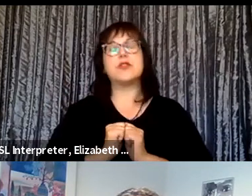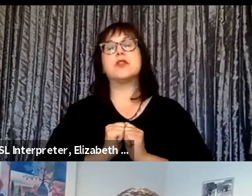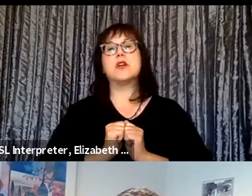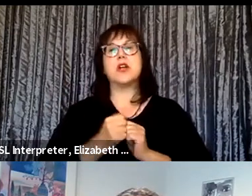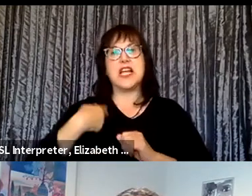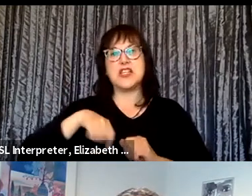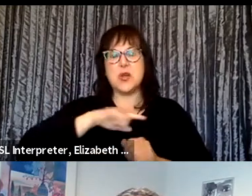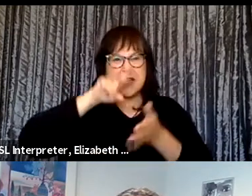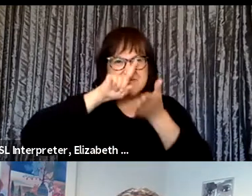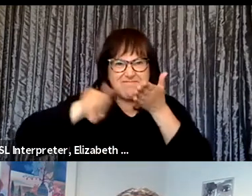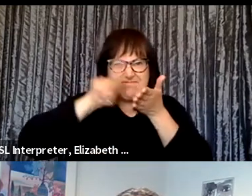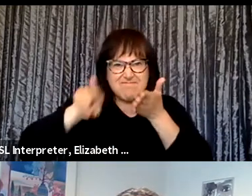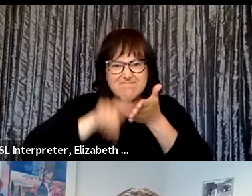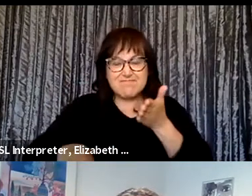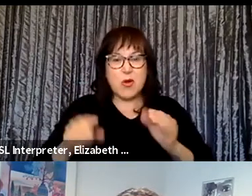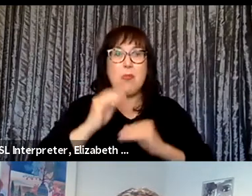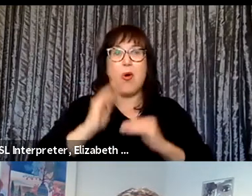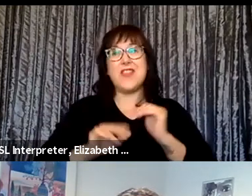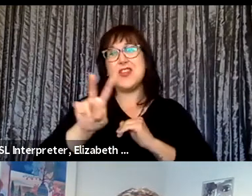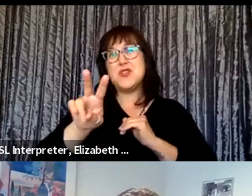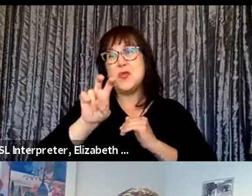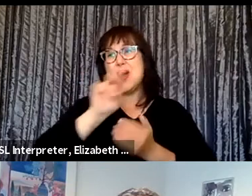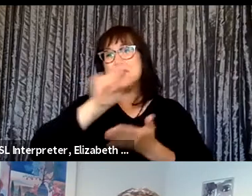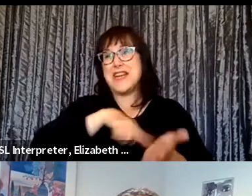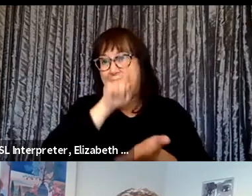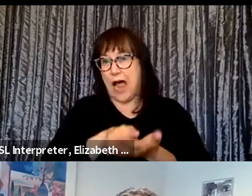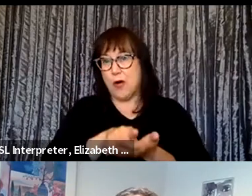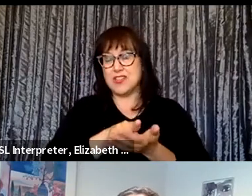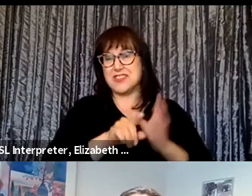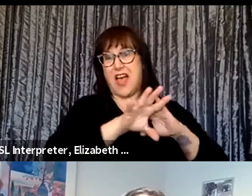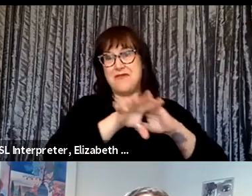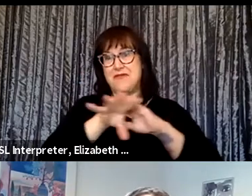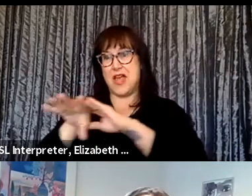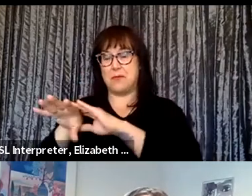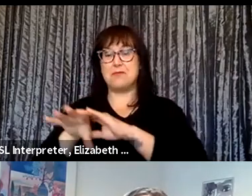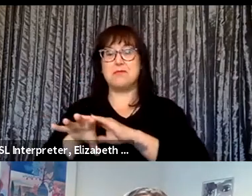over 200 hours of film footage and we looked for the very best film